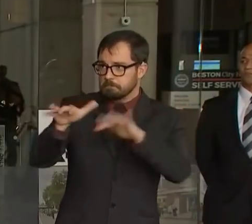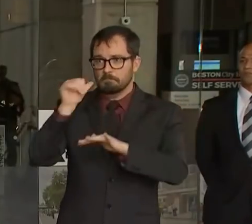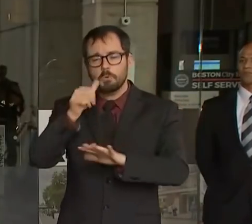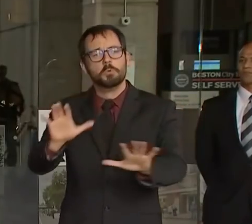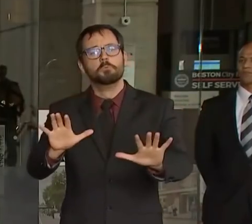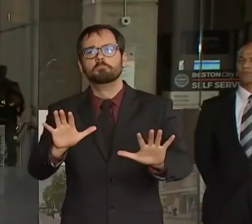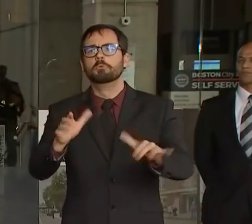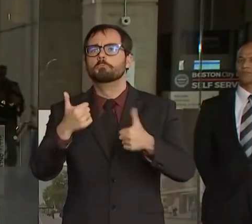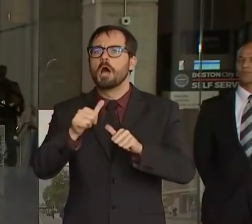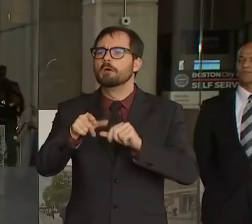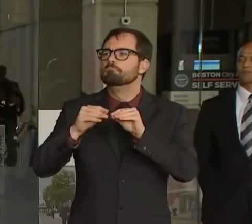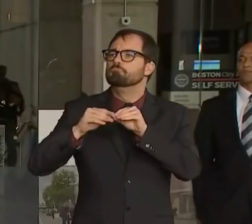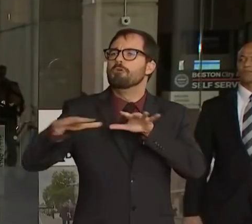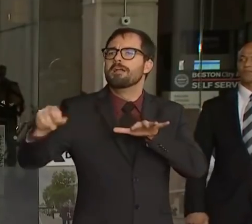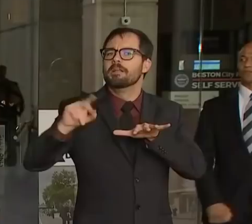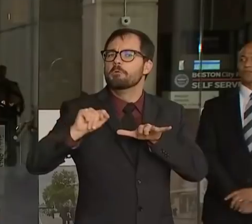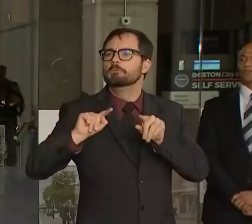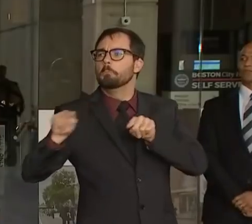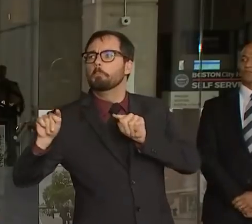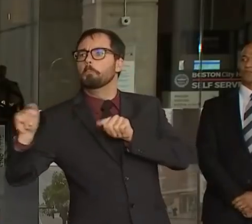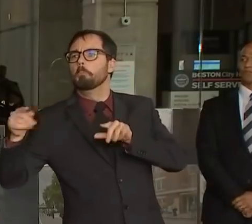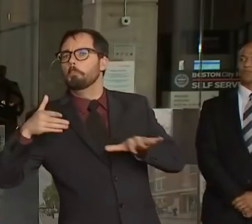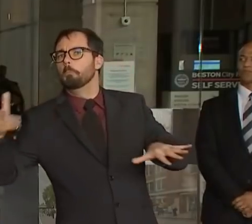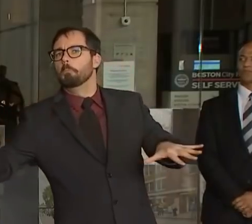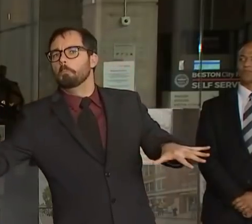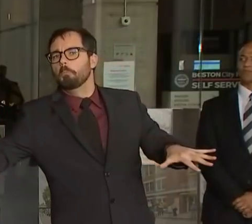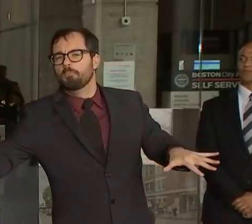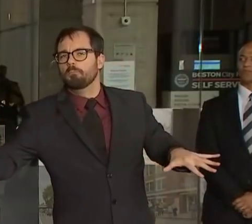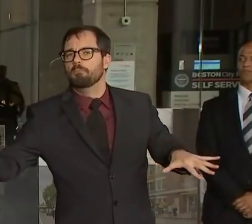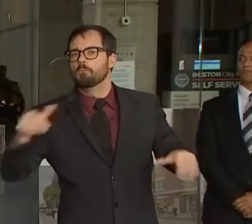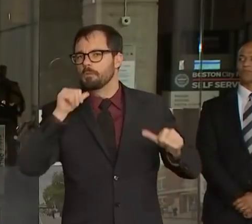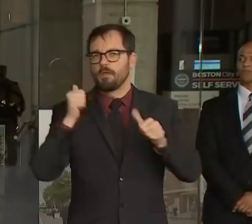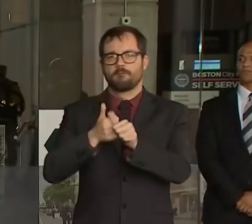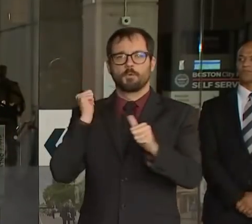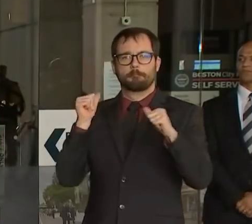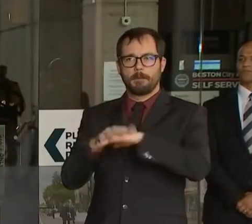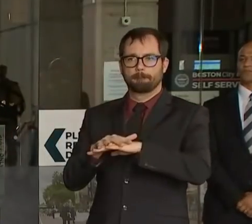NOT HAVE TO GO SHOPPING TOMORROW MORNING. YOU CAN SPREAD OUT OVER THE NEXT COUPLE OF DAYS.